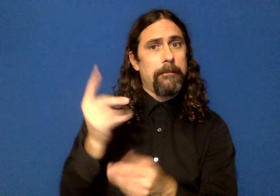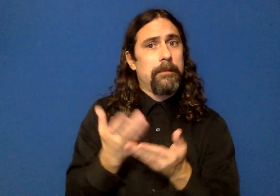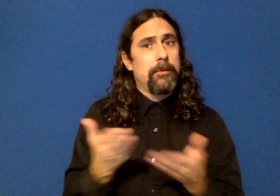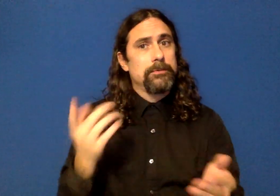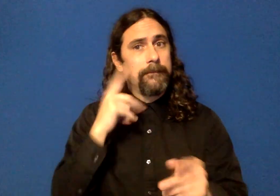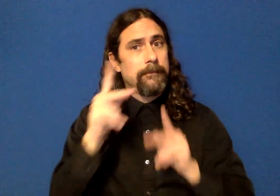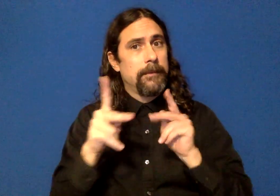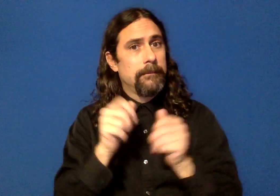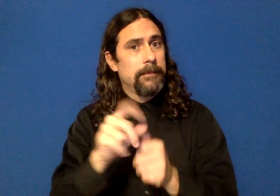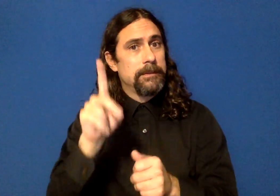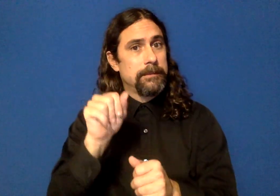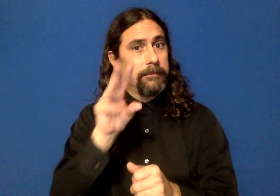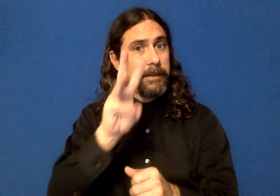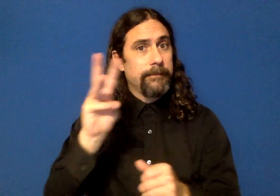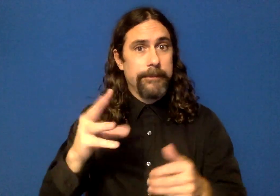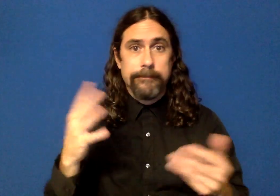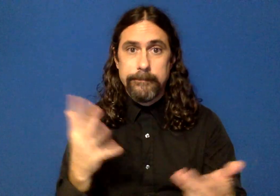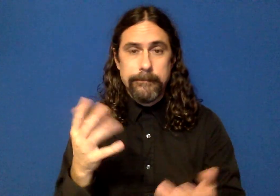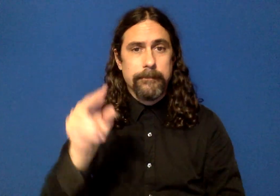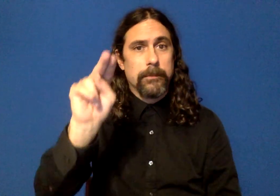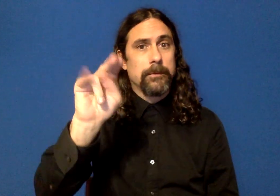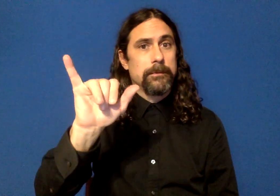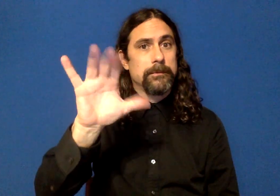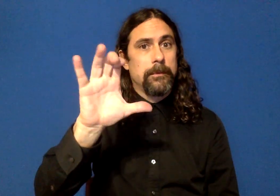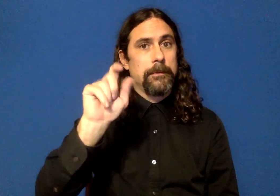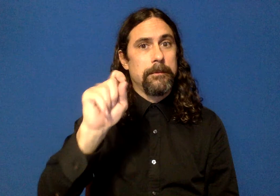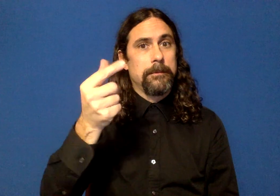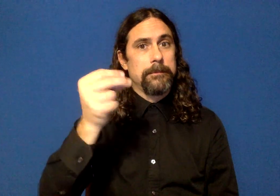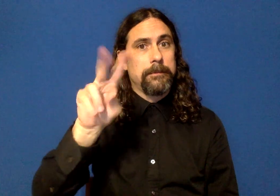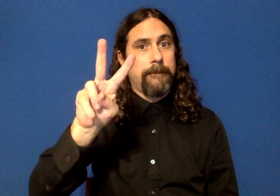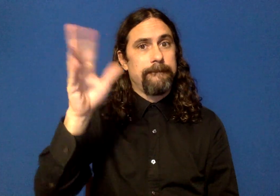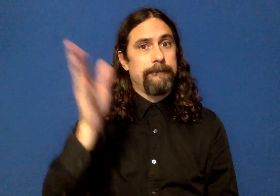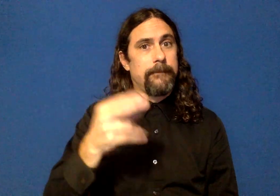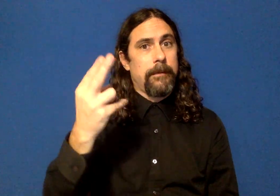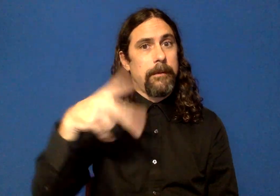nyc.gov/hpd/accessibility * The eligibility review